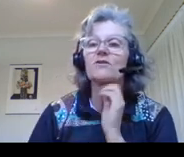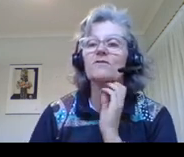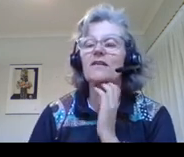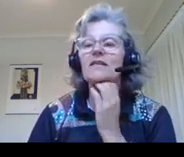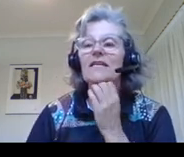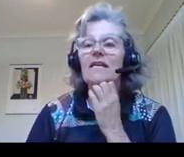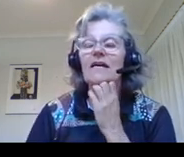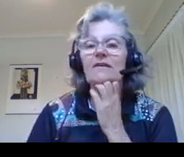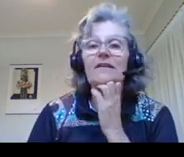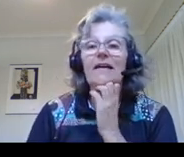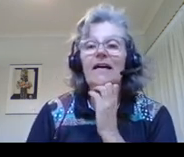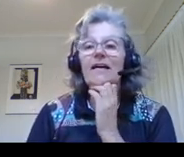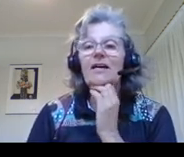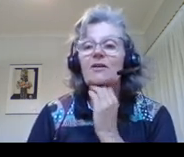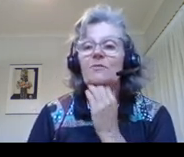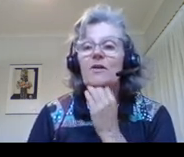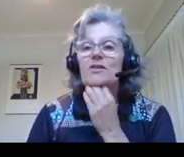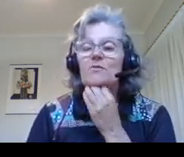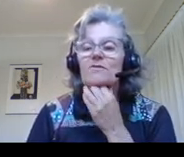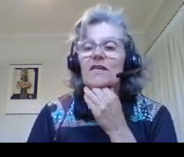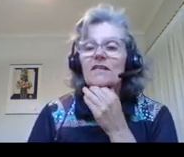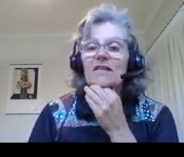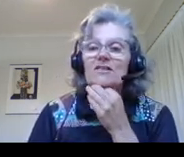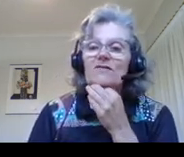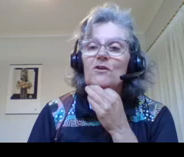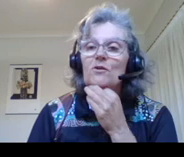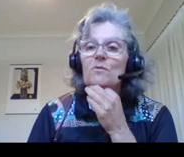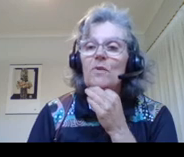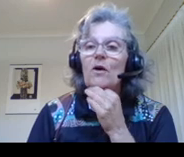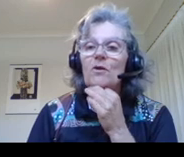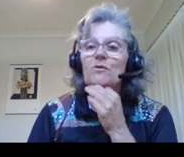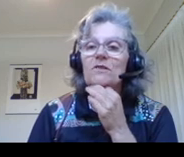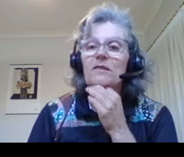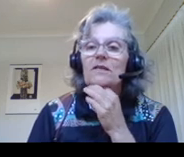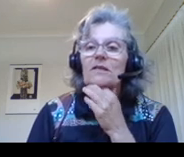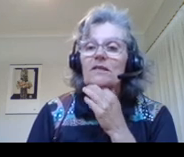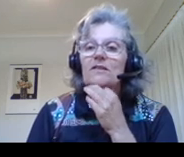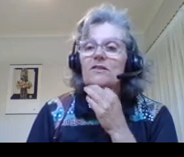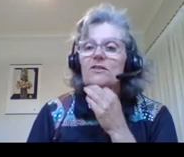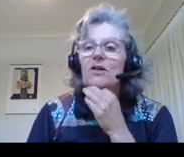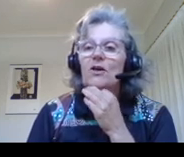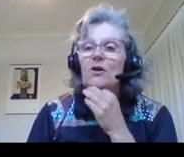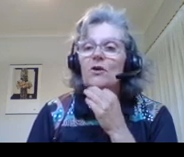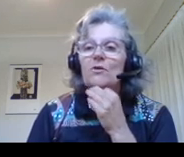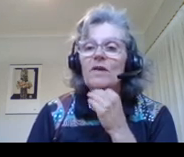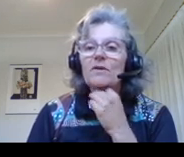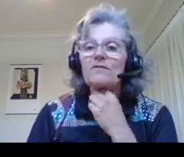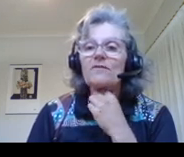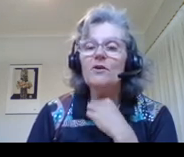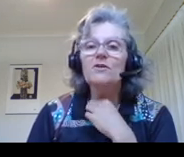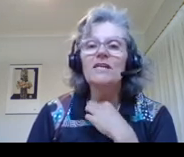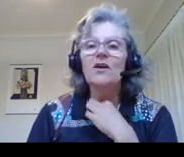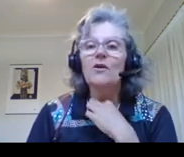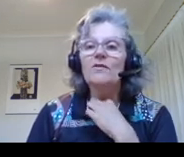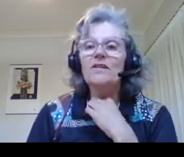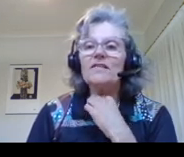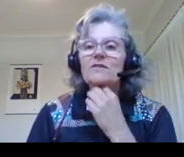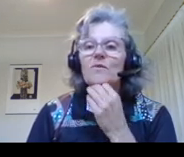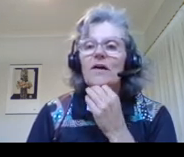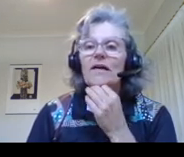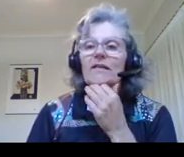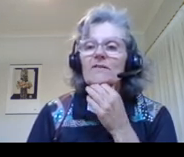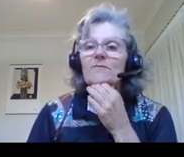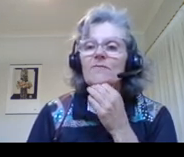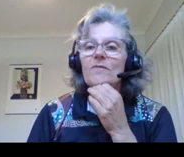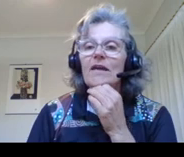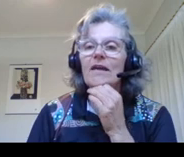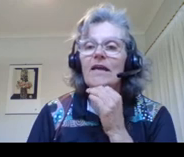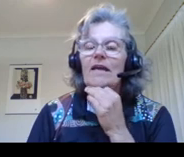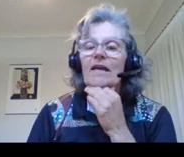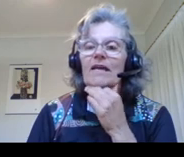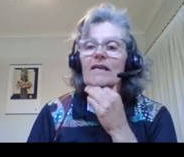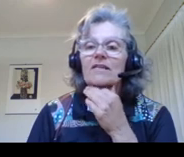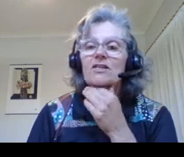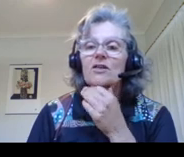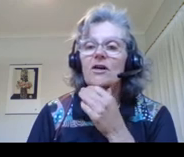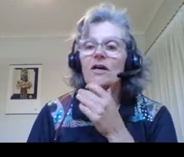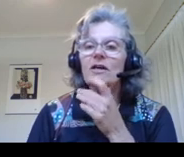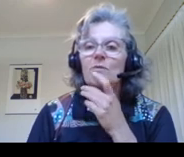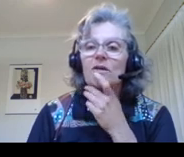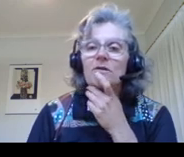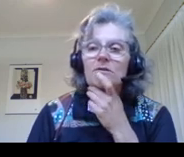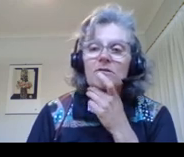Finn and Lydia once we've done these few polls so people are voting on this one and I will